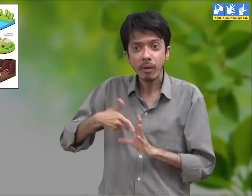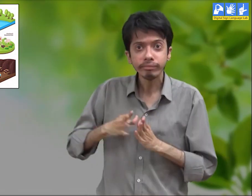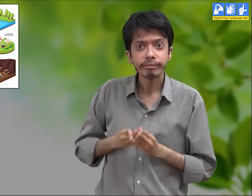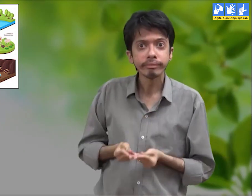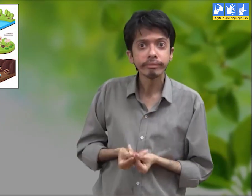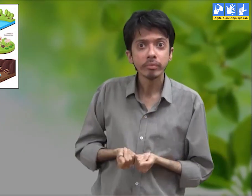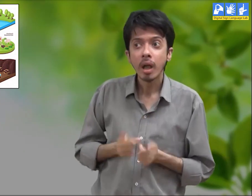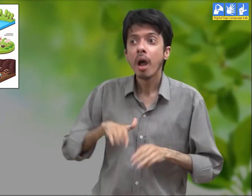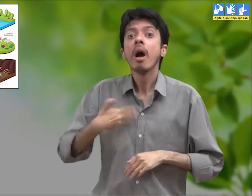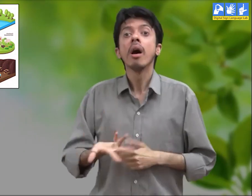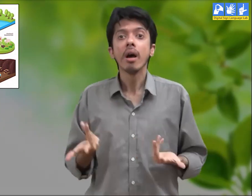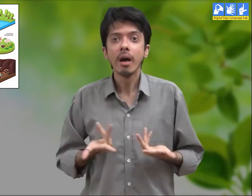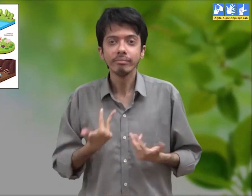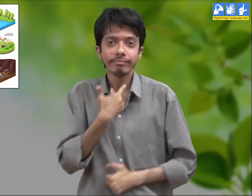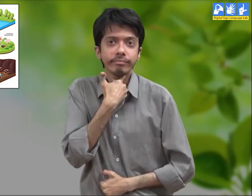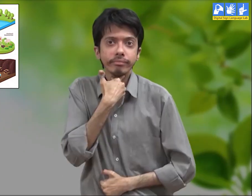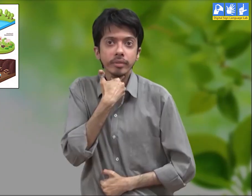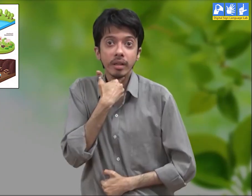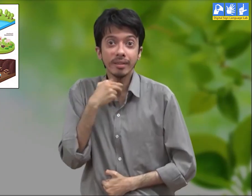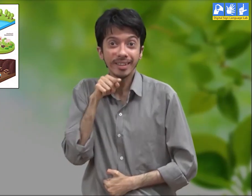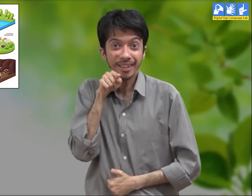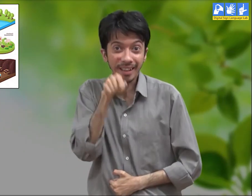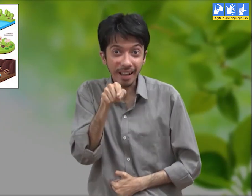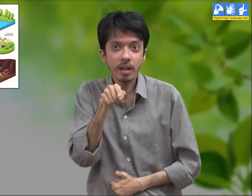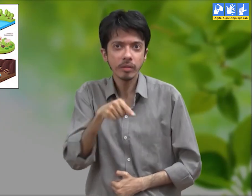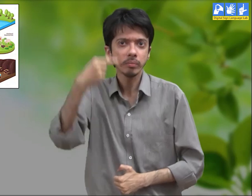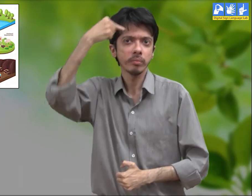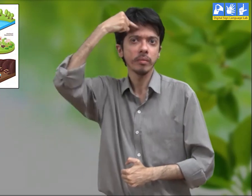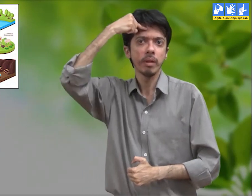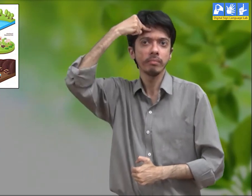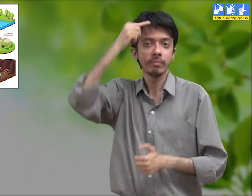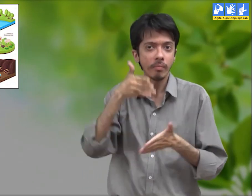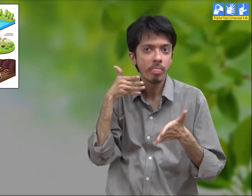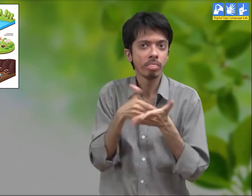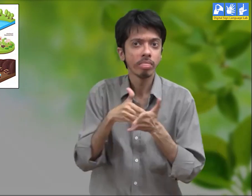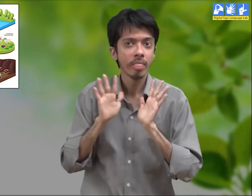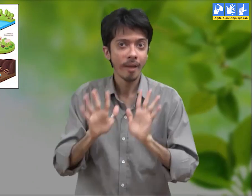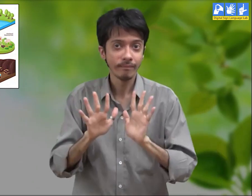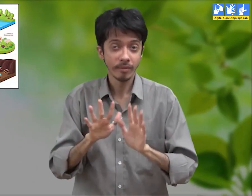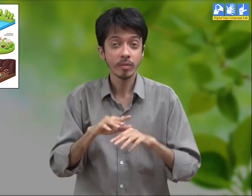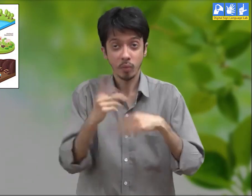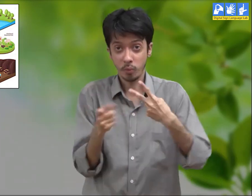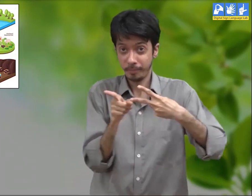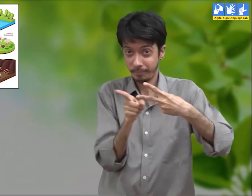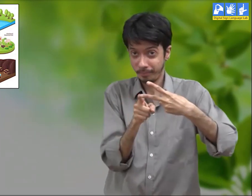then what will we do without it. We will get stuck and face challenges.